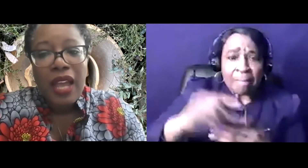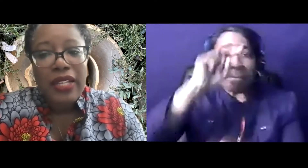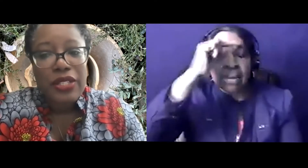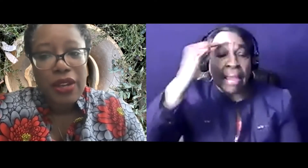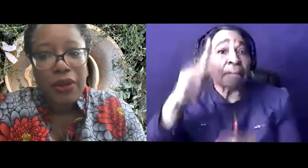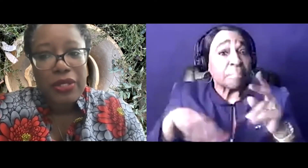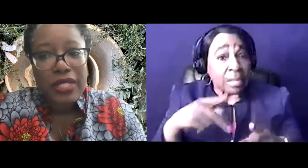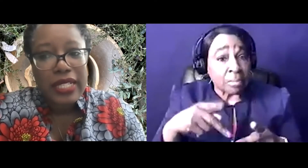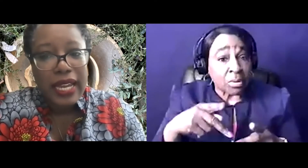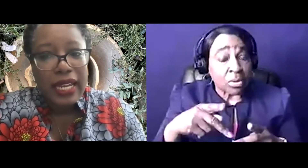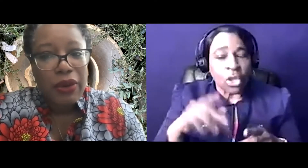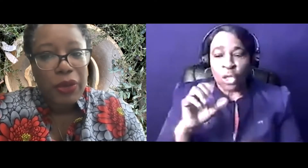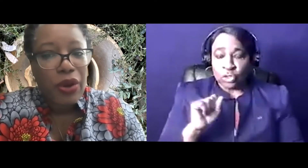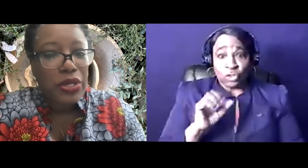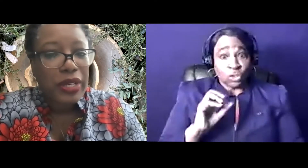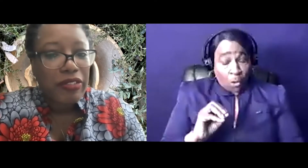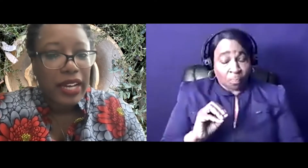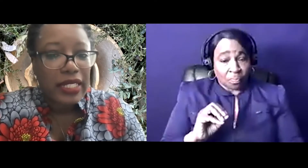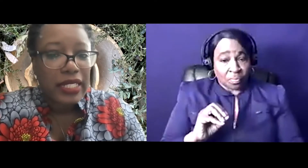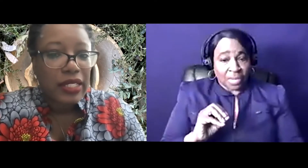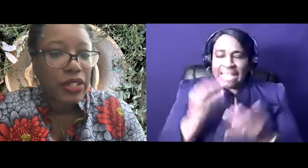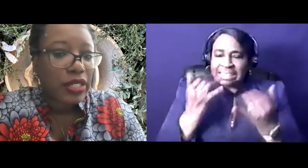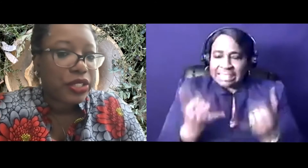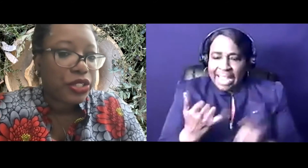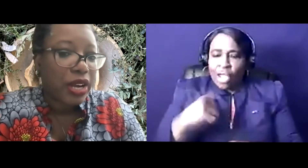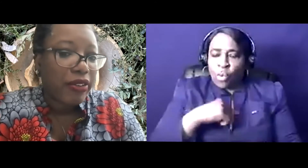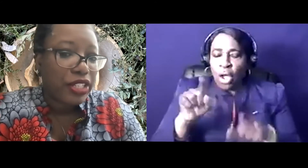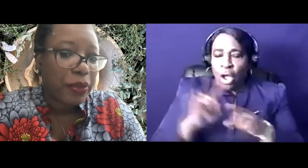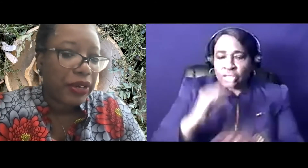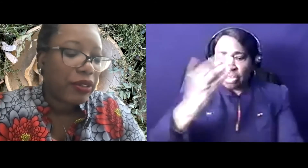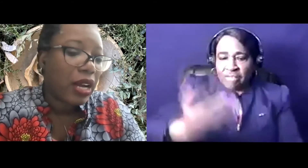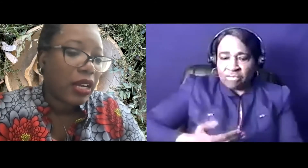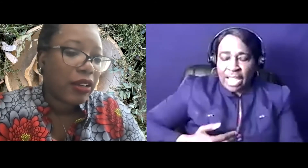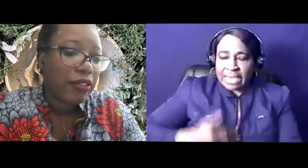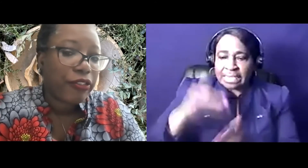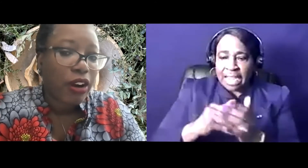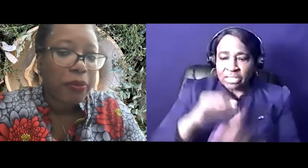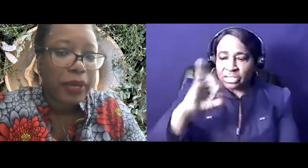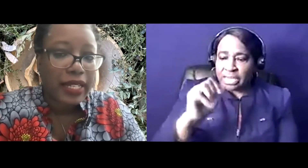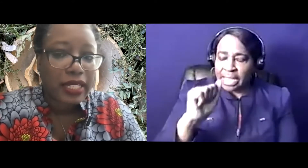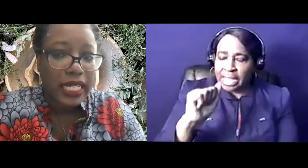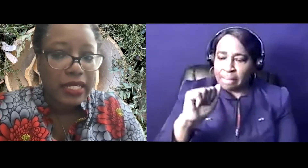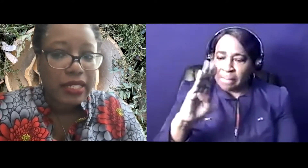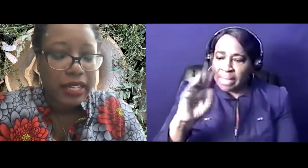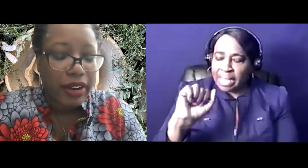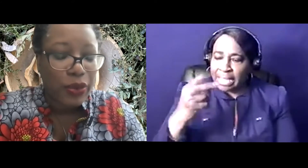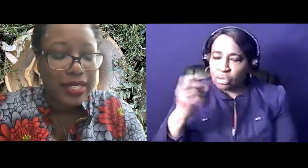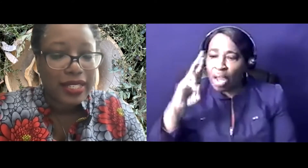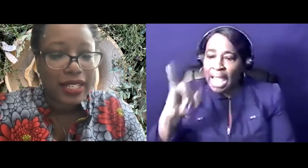And so, today, we also invited Dr. Johari Jabir from Black Studies here at UIC.